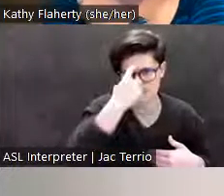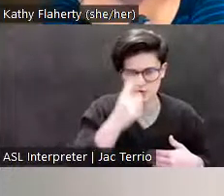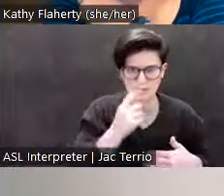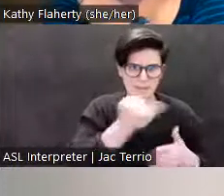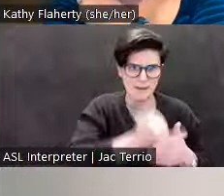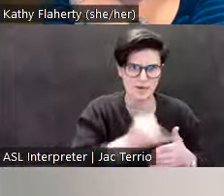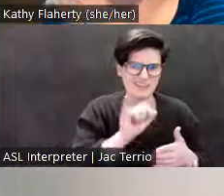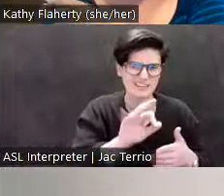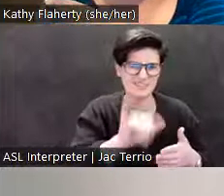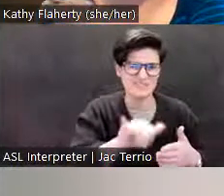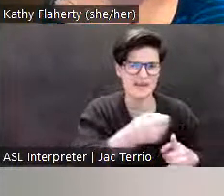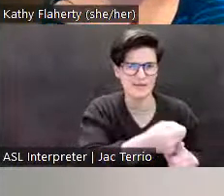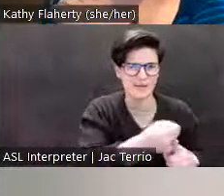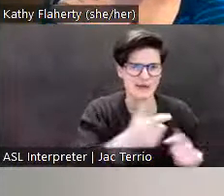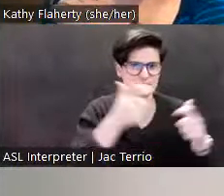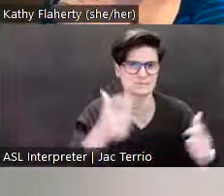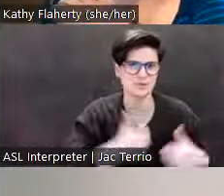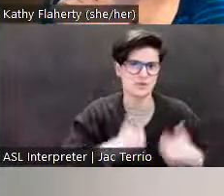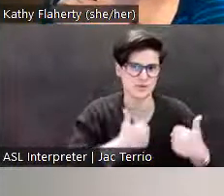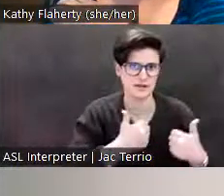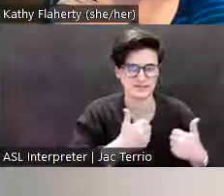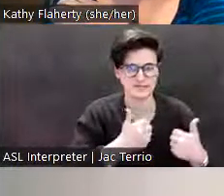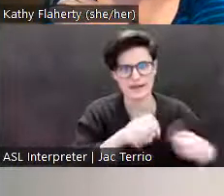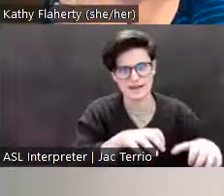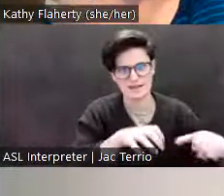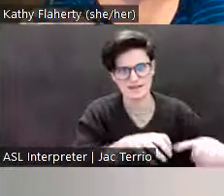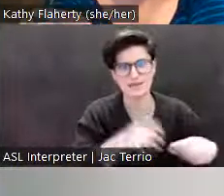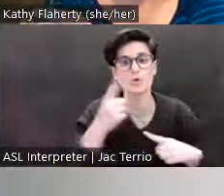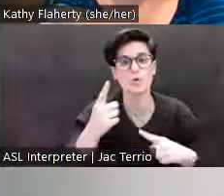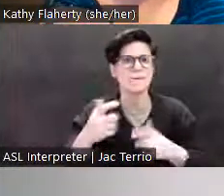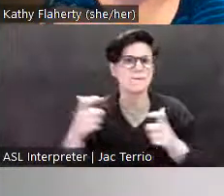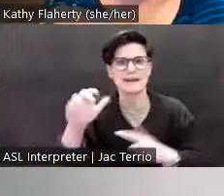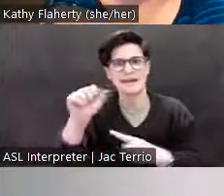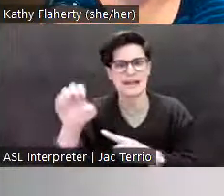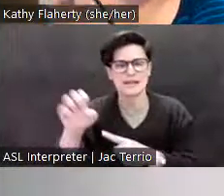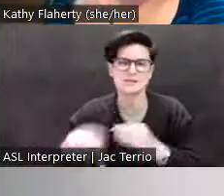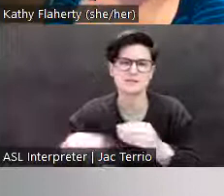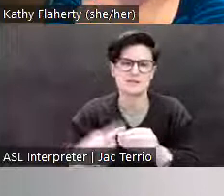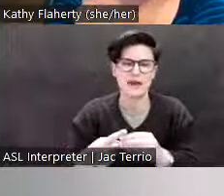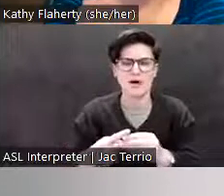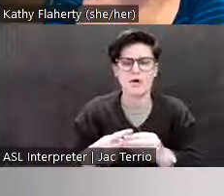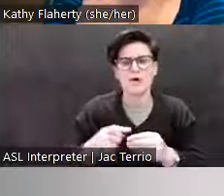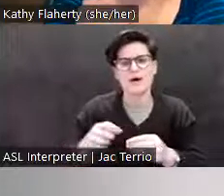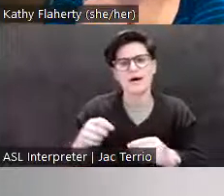15:24:29 One of the big cases was about an airline pilot. 15:24:33 Commercial airline pilots are not allowed to wear glasses.